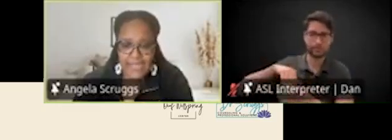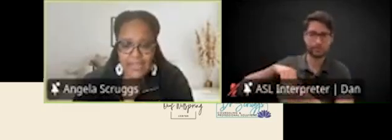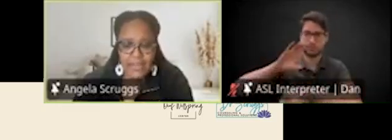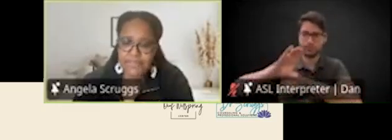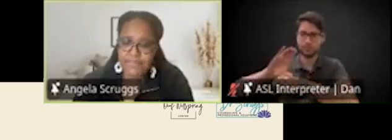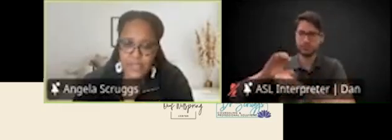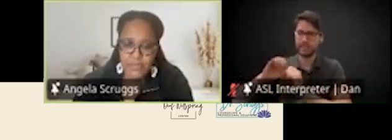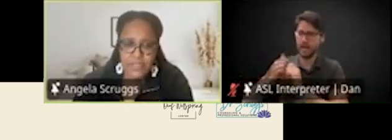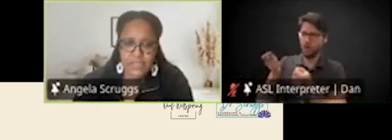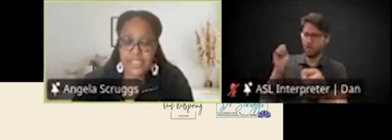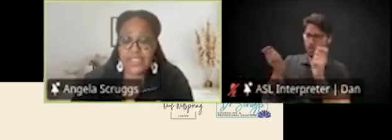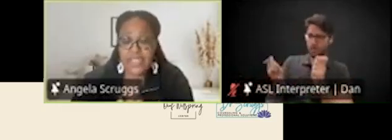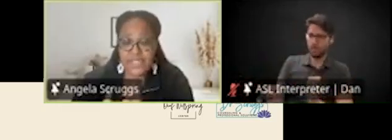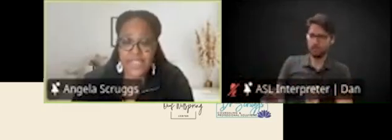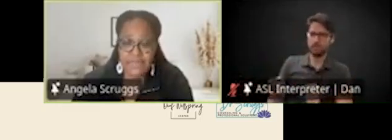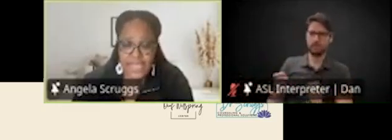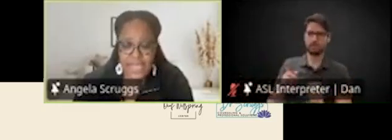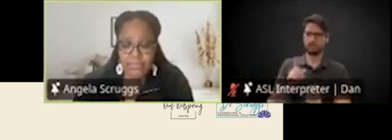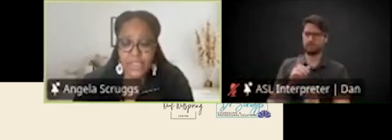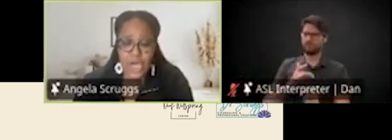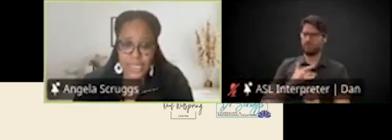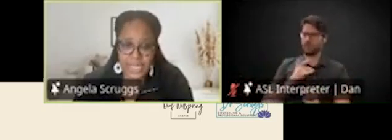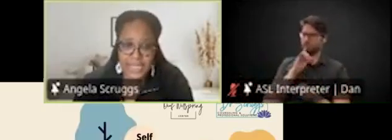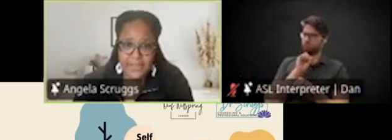and a felt sense of safety and belonging.